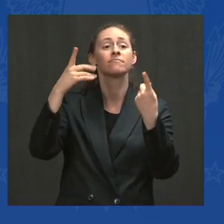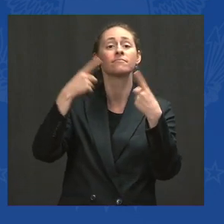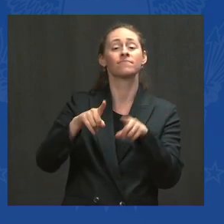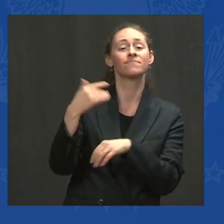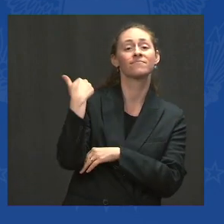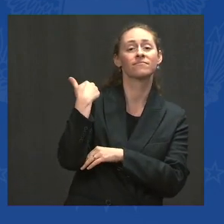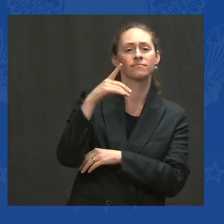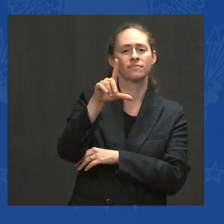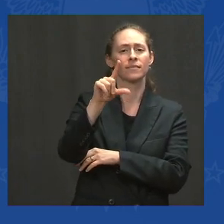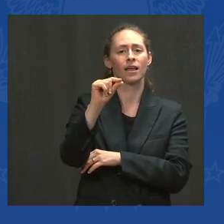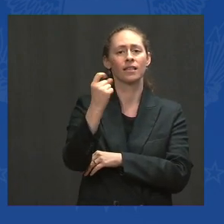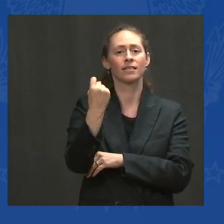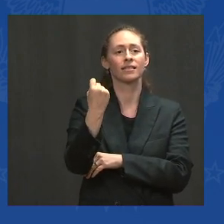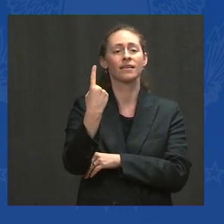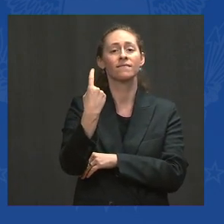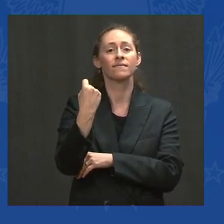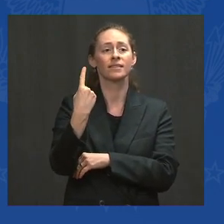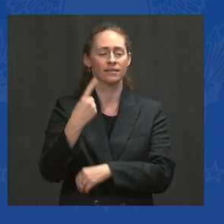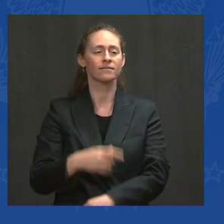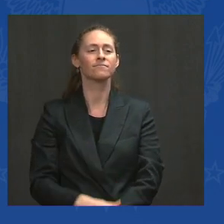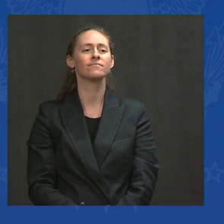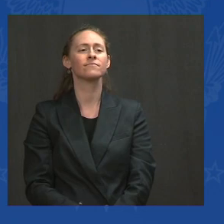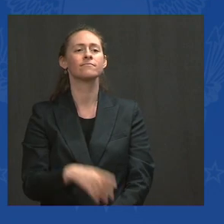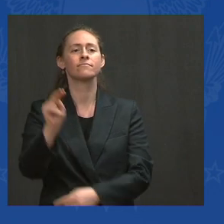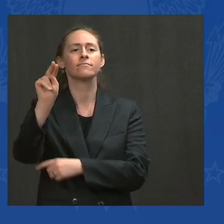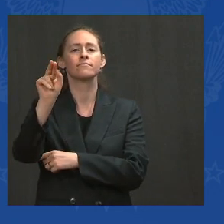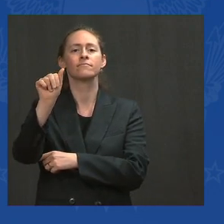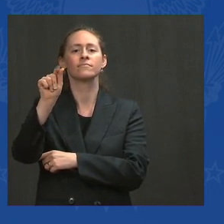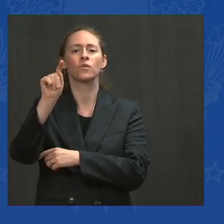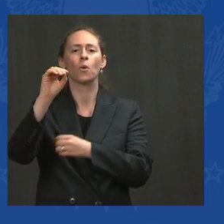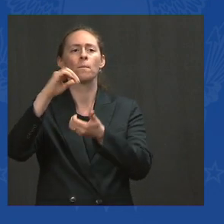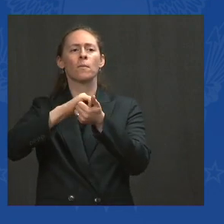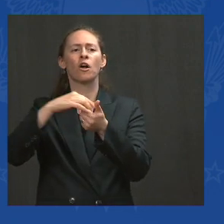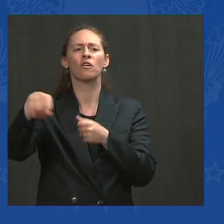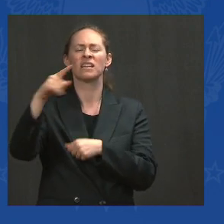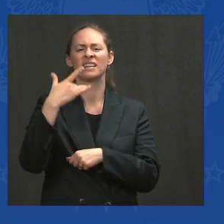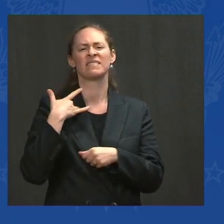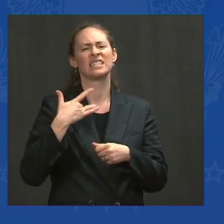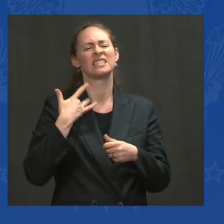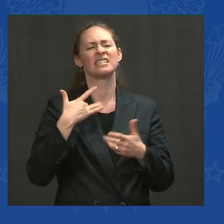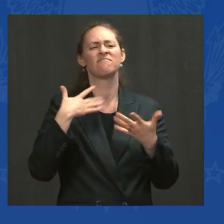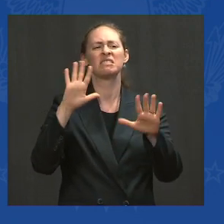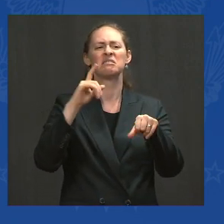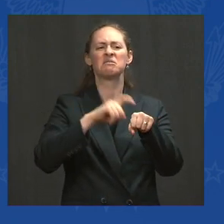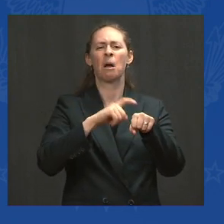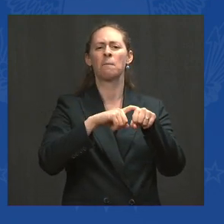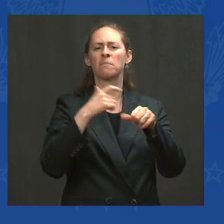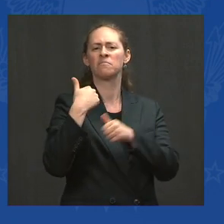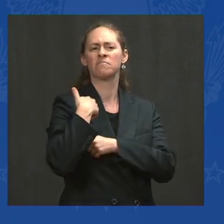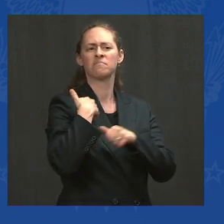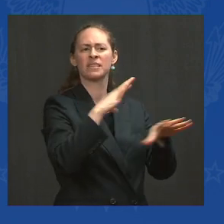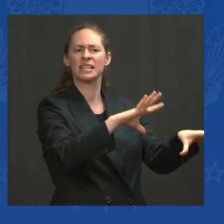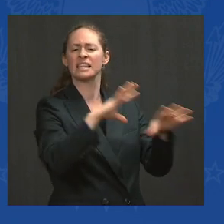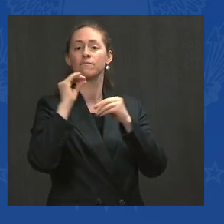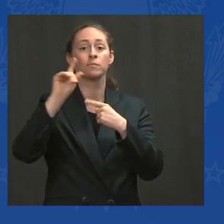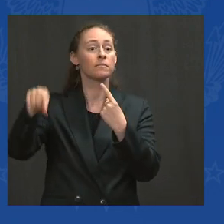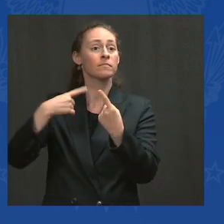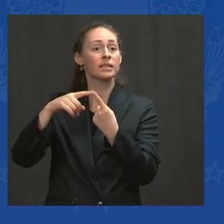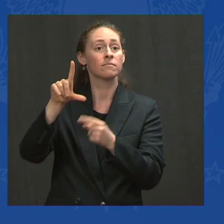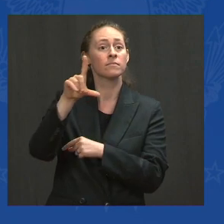we would end our combat mission in 2014. In 2014, some argued, "One more year." So we kept